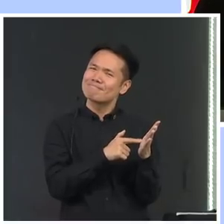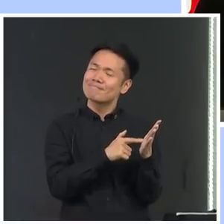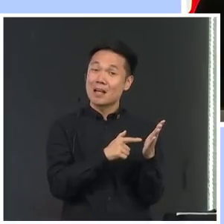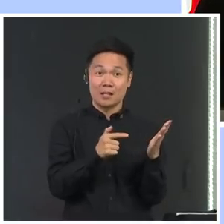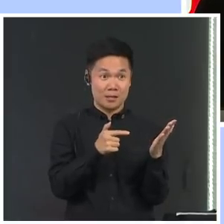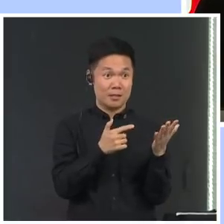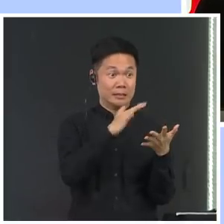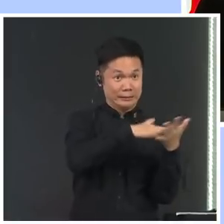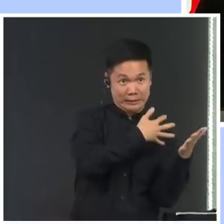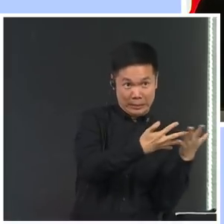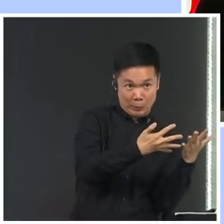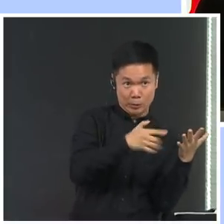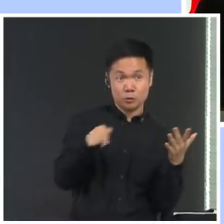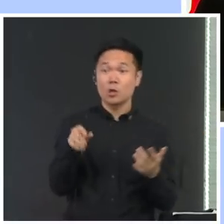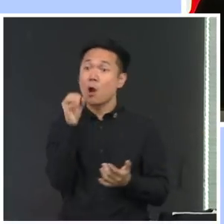You used a language, the term "language.